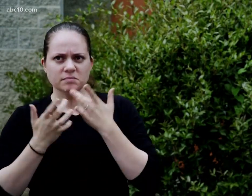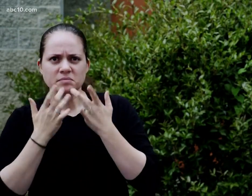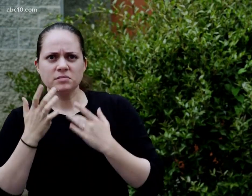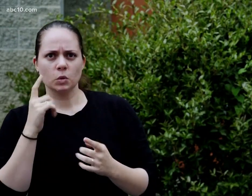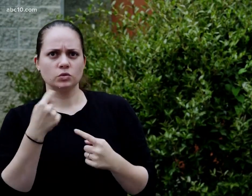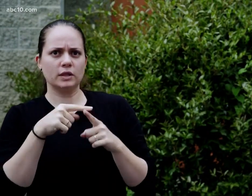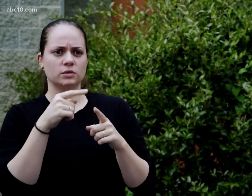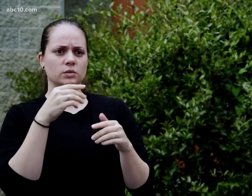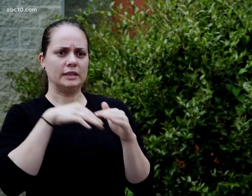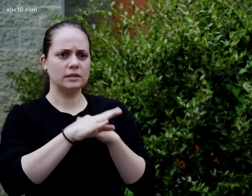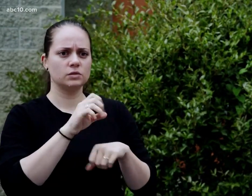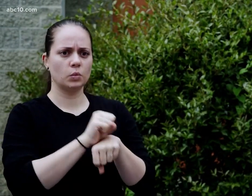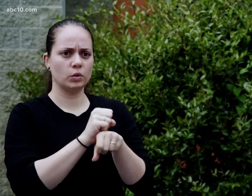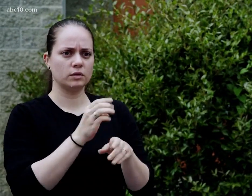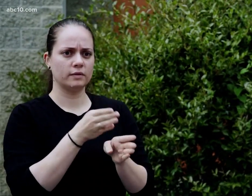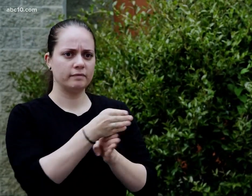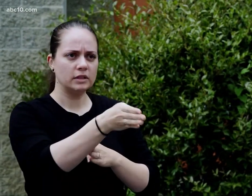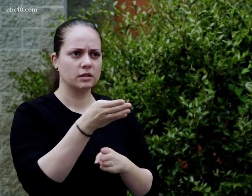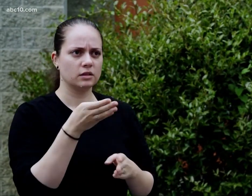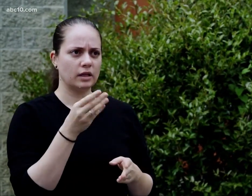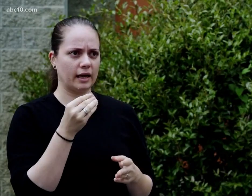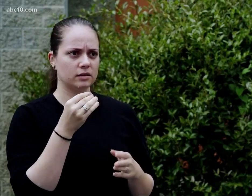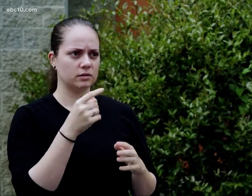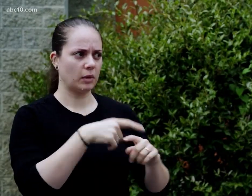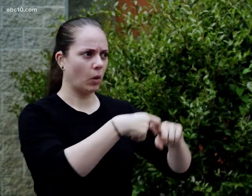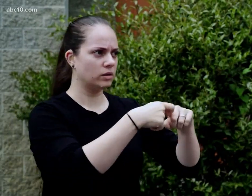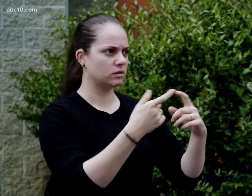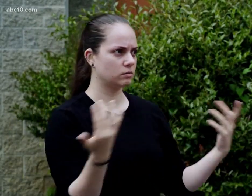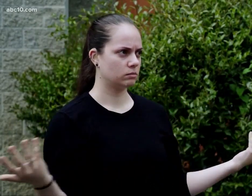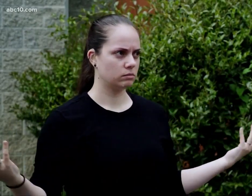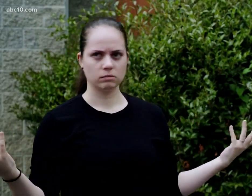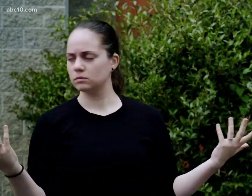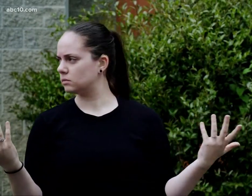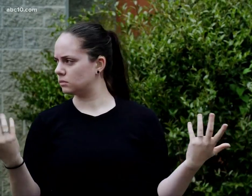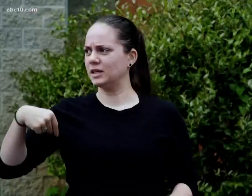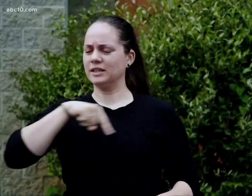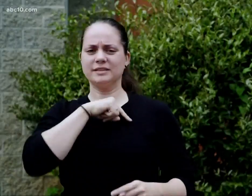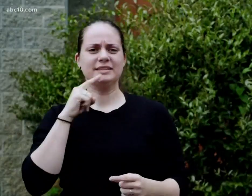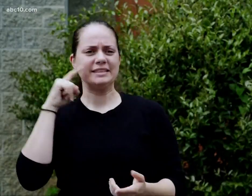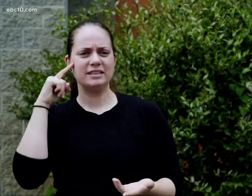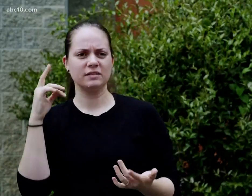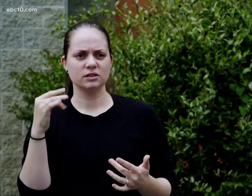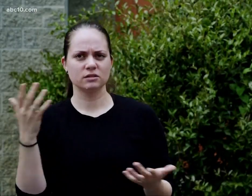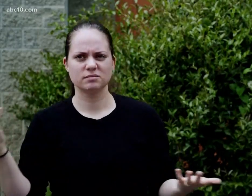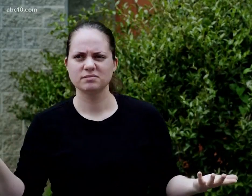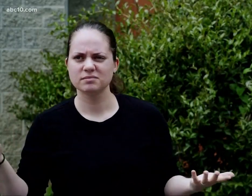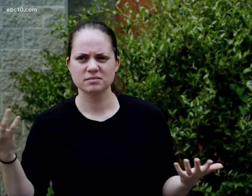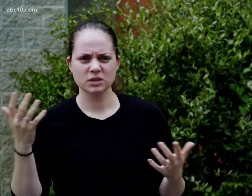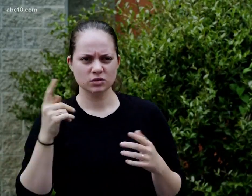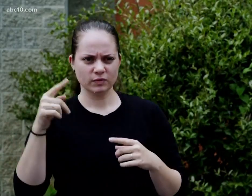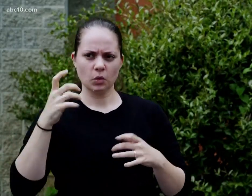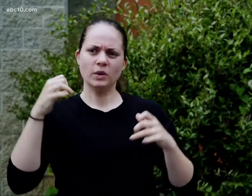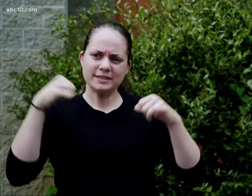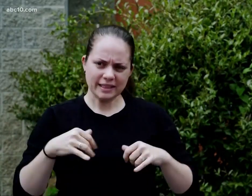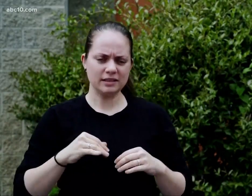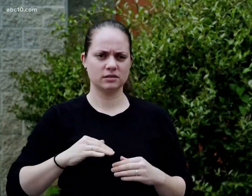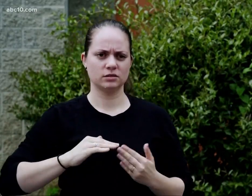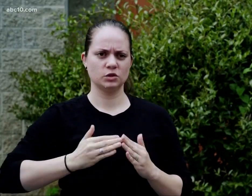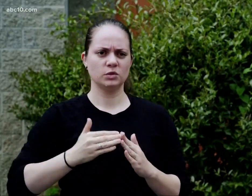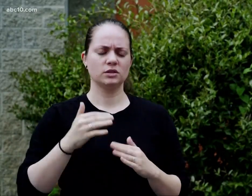COMMUNITY AND THE ABILITY TO GET A JOB. AND SO IF THEY PUT COMMUNITY AND THE ABILITY TO GET A JOB. AND SO IF THEY PUT THAT GET A JOB. AND SO IF THEY PUT THAT GET A JOB. AND SO IF THEY PUT THAT CERTIFICATION, GET A JOB. AND SO IF THEY PUT THAT CERTIFICATION, THE GET A JOB. AND SO IF THEY PUT THAT CERTIFICATION, THE DEGREE GET A JOB. AND SO IF THEY PUT THAT CERTIFICATION, THE DEGREE ON AND SO IF THEY PUT THAT CERTIFICATION, THE DEGREE ON AND SO IF THEY PUT THAT CERTIFICATION, THE DEGREE ON HOLD, AND SO IF THEY PUT THAT CERTIFICATION, THE DEGREE ON HOLD, THE AND SO IF THEY PUT THAT CERTIFICATION, THE DEGREE ON HOLD, THE TIME AND SO IF THEY PUT THAT CERTIFICATION, THE DEGREE ON HOLD, THE TIME IS AND SO IF THEY PUT THAT CERTIFICATION, THE DEGREE ON HOLD, THE TIME IS NOT AND SO IF THEY PUT THAT CERTIFICATION, THE DEGREE ON HOLD, THE TIME IS NOT ON AND SO IF THEY PUT THAT CERTIFICATION, THE DEGREE ON HOLD, THE TIME IS NOT ON OUR CERTIFICATION, THE DEGREE ON HOLD, THE TIME IS NOT ON OUR CERTIFICATION, THE DEGREE ON HOLD, THE TIME IS NOT ON OUR SIDES CERTIFICATION, THE DEGREE ON HOLD, THE TIME IS NOT ON OUR SIDES ESPECIALLY CERTIFICATION, THE DEGREE ON HOLD, THE TIME IS NOT ON OUR SIDES ESPECIALLY AS CERTIFICATION, THE DEGREE ON HOLD, THE TIME IS NOT ON OUR SIDES ESPECIALLY AS DEAF HOLD, THE TIME IS NOT ON OUR SIDES ESPECIALLY AS DEAF HOLD, THE TIME IS NOT ON OUR SIDES ESPECIALLY AS DEAF STUDENTS. SIDES ESPECIALLY AS DEAF STUDENTS. SIDES ESPECIALLY AS DEAF STUDENTS. WE SIDES ESPECIALLY AS DEAF STUDENTS. WE HAVE SIDES ESPECIALLY AS DEAF STUDENTS. WE HAVE TO SIDES ESPECIALLY AS DEAF STUDENTS. WE HAVE TO REALLY SIDES ESPECIALLY AS DEAF STUDENTS. WE HAVE TO REALLY -- SIDES ESPECIALLY AS DEAF STUDENTS. WE HAVE TO REALLY -- IT'S SIDES ESPECIALLY AS DEAF STUDENTS. WE HAVE TO REALLY -- IT'S A STUDENTS. WE HAVE TO REALLY -- IT'S A STUDENTS. WE HAVE TO REALLY -- IT'S A STRUGGLE